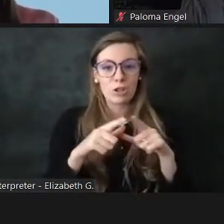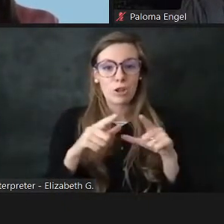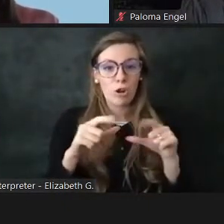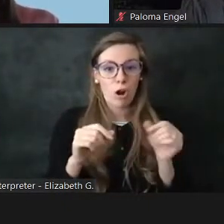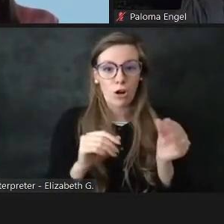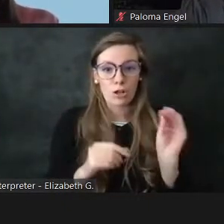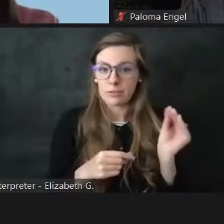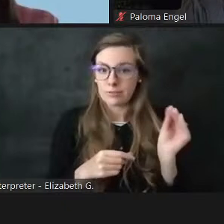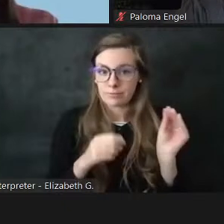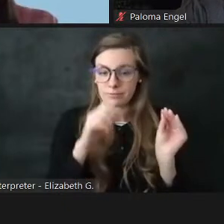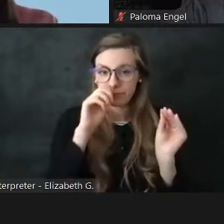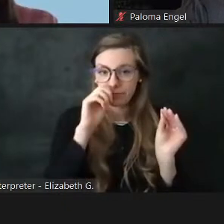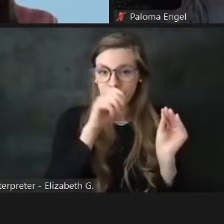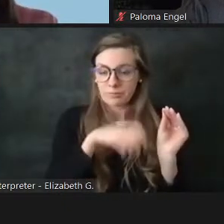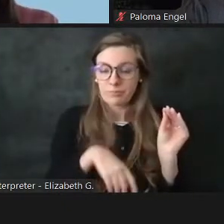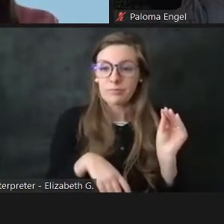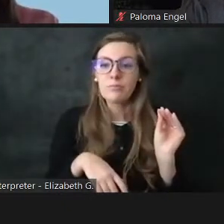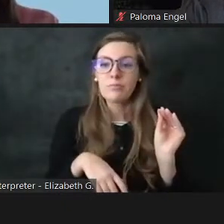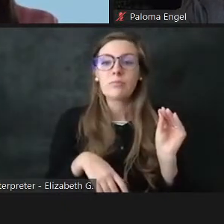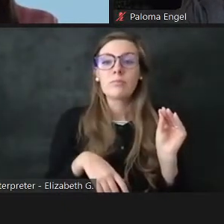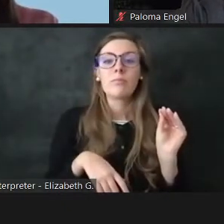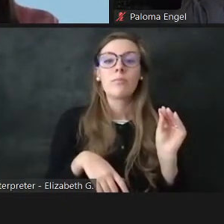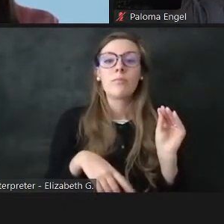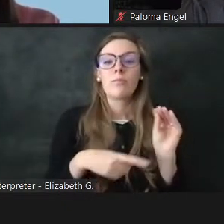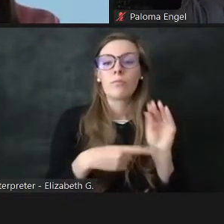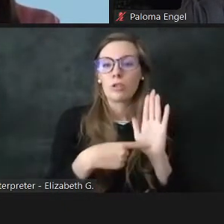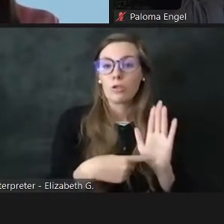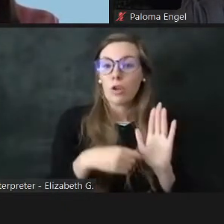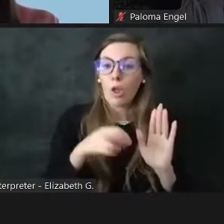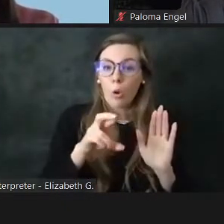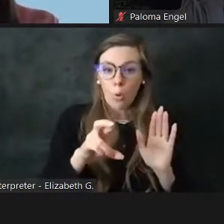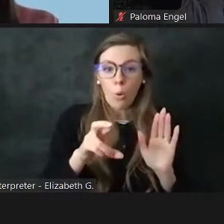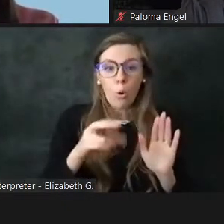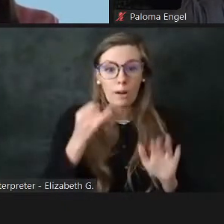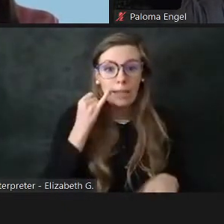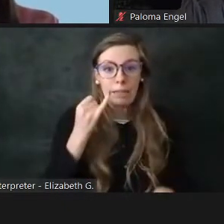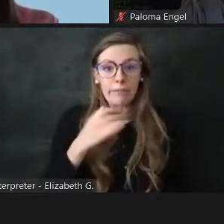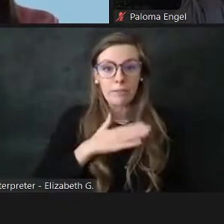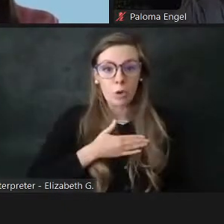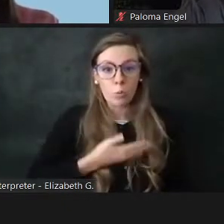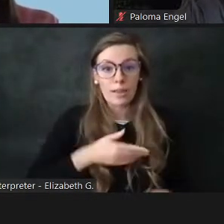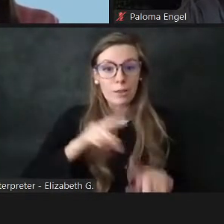card that have been vaccinated or that they're willing to be tested a week.